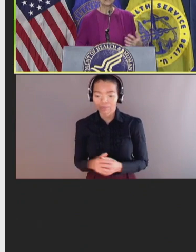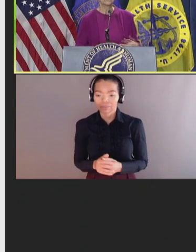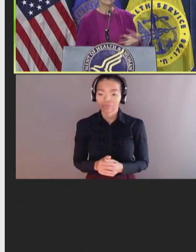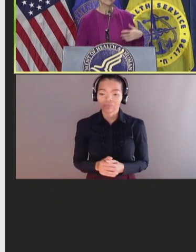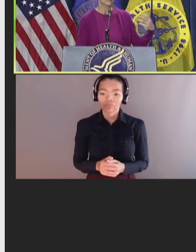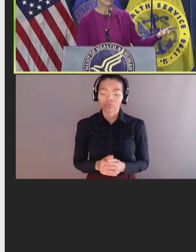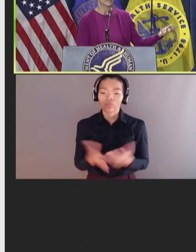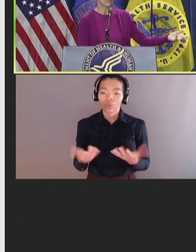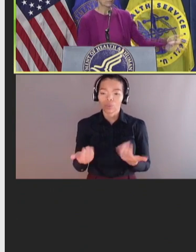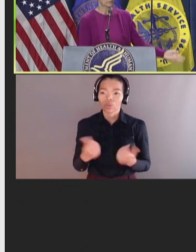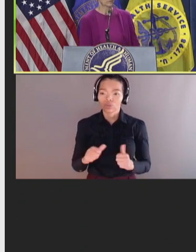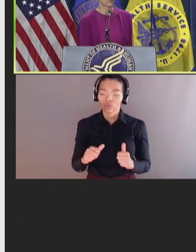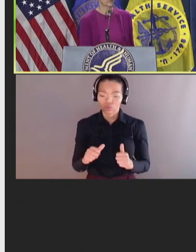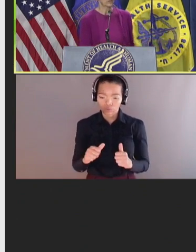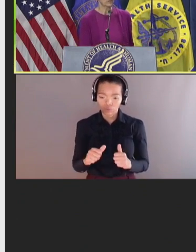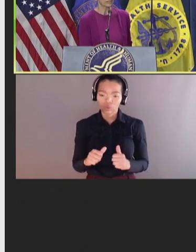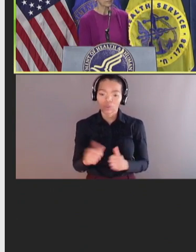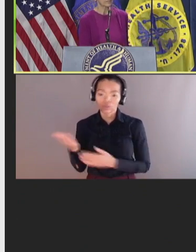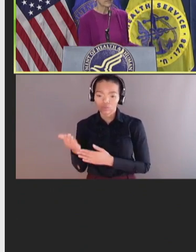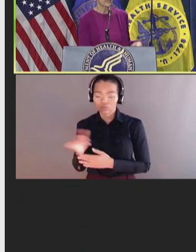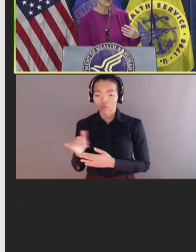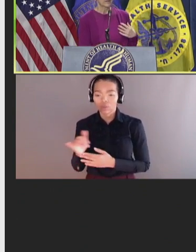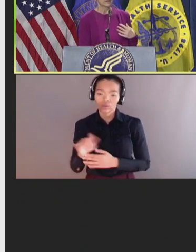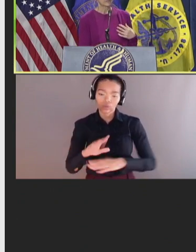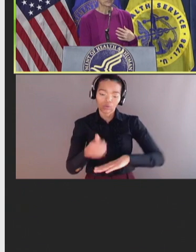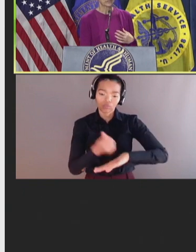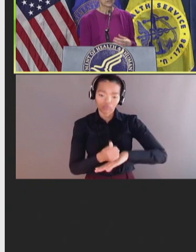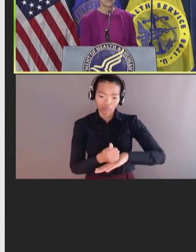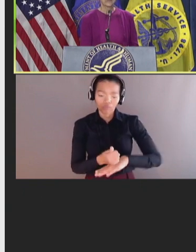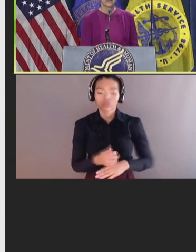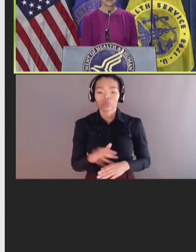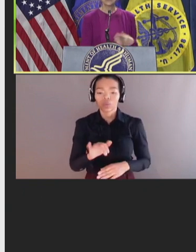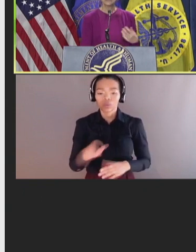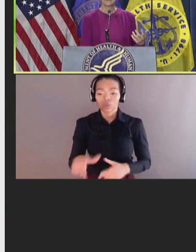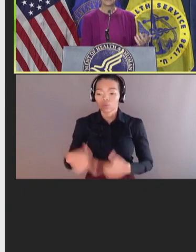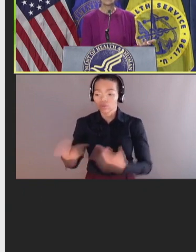And then we're going to hear from more of our colleagues about how do we evaluate